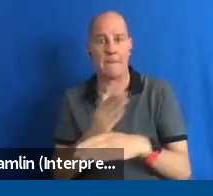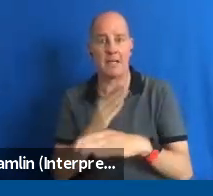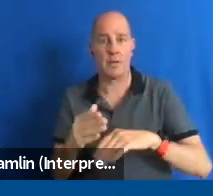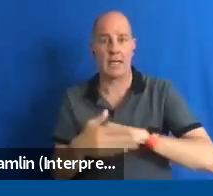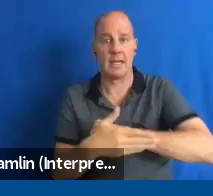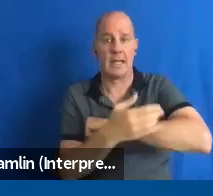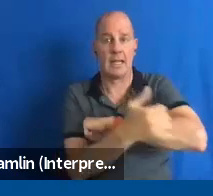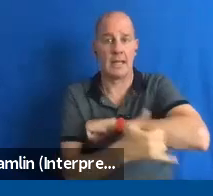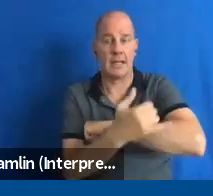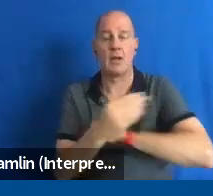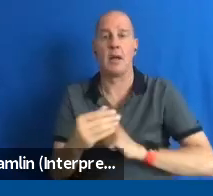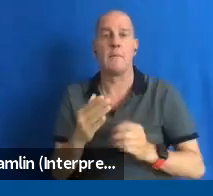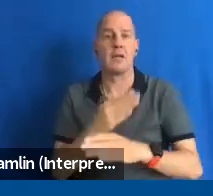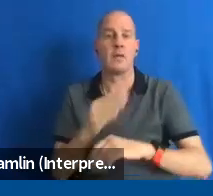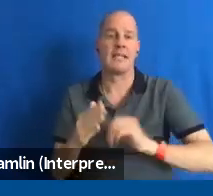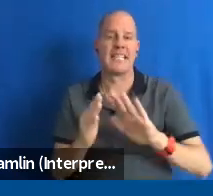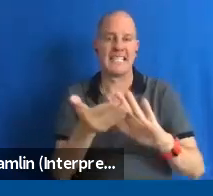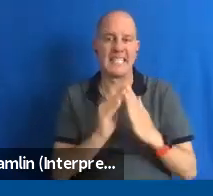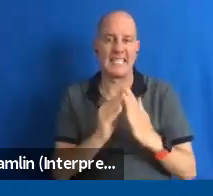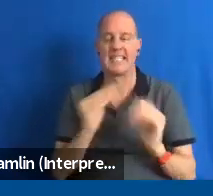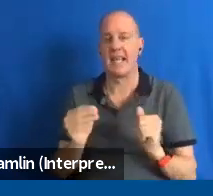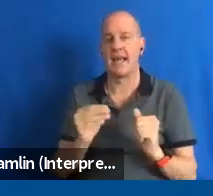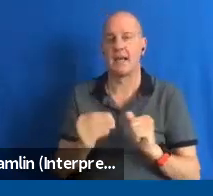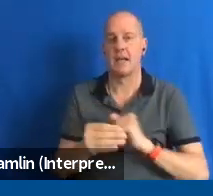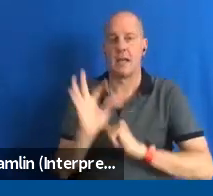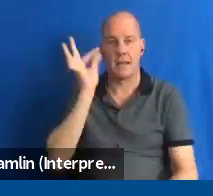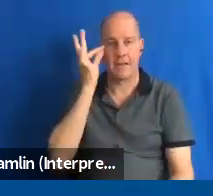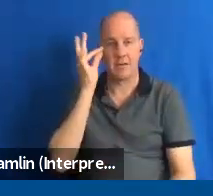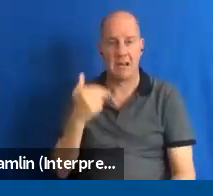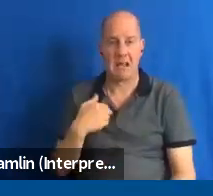cities, and the federal. Is there a solution to approach state Emergency